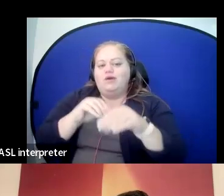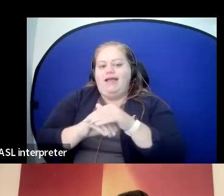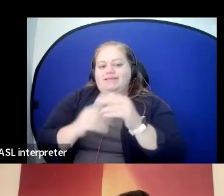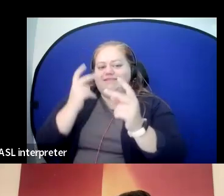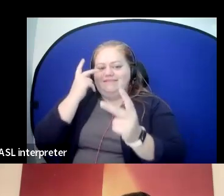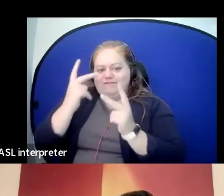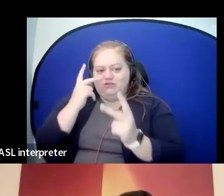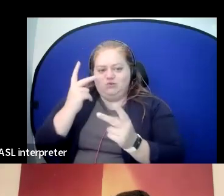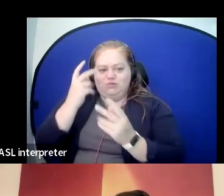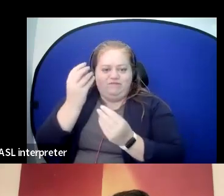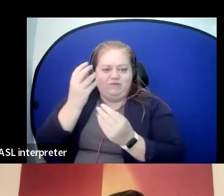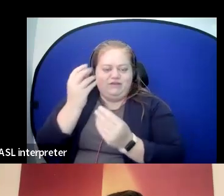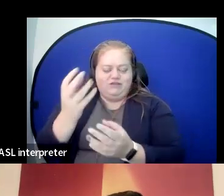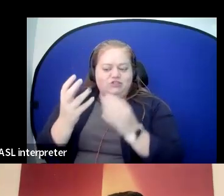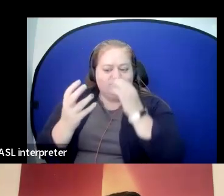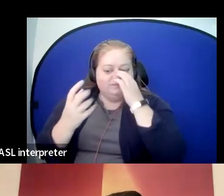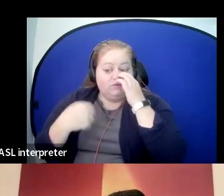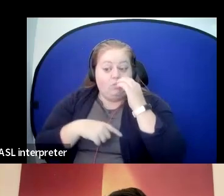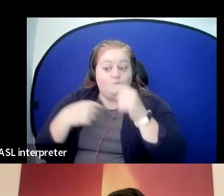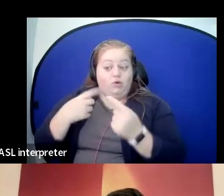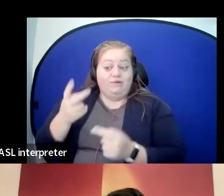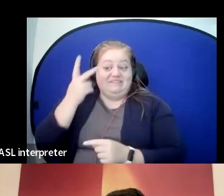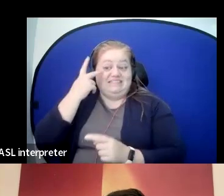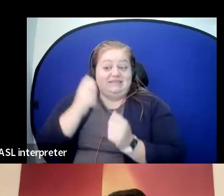And from what we have seen from that research is, yes,